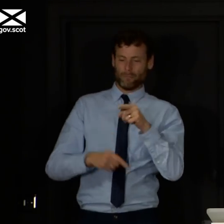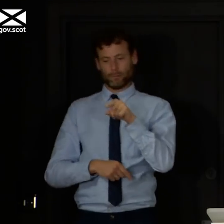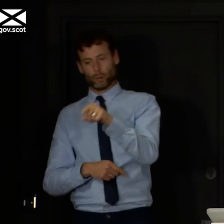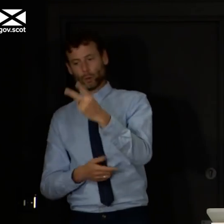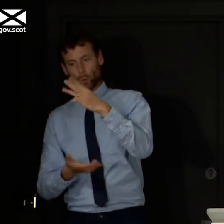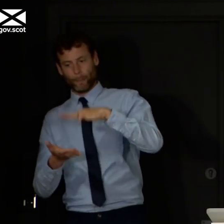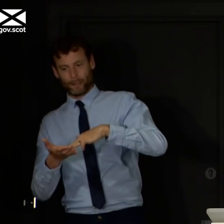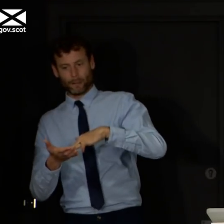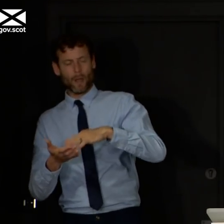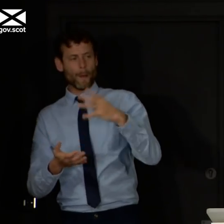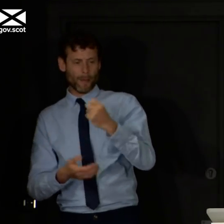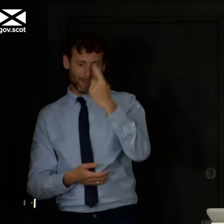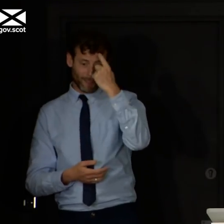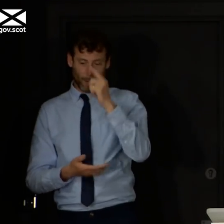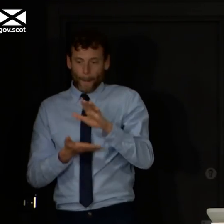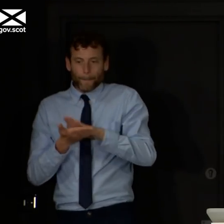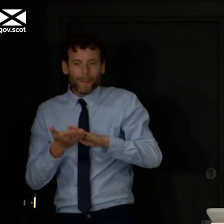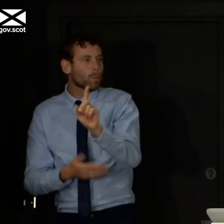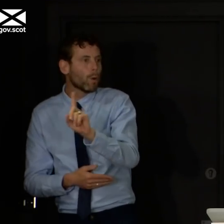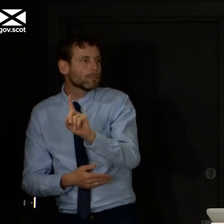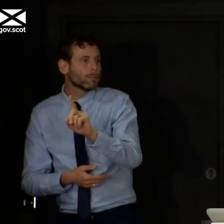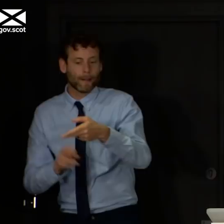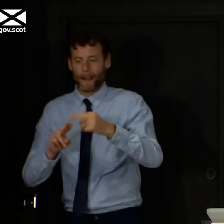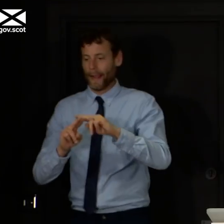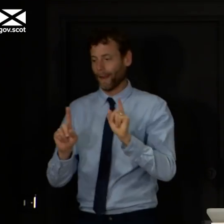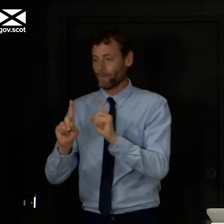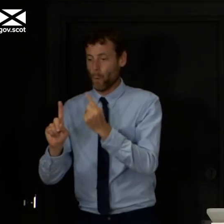them carefully. But right now the advice given to me is that we shouldn't change two-metres,